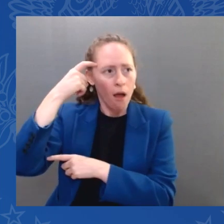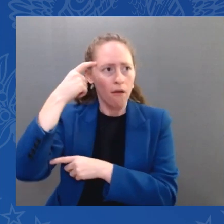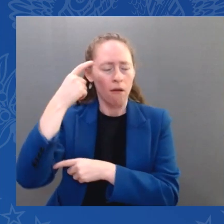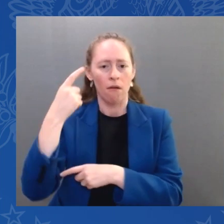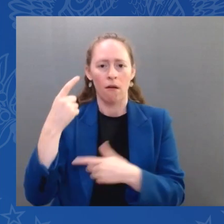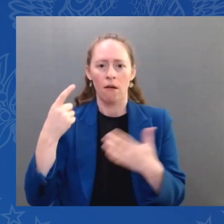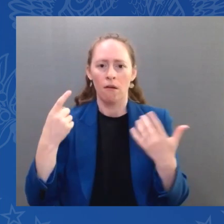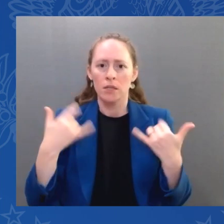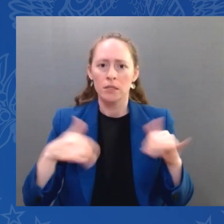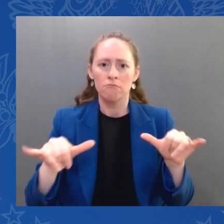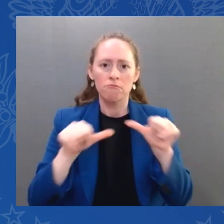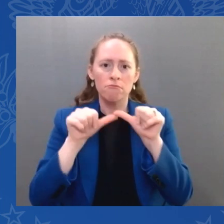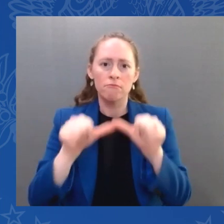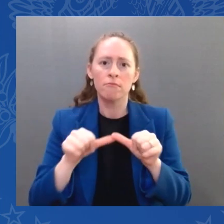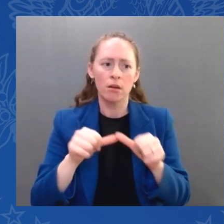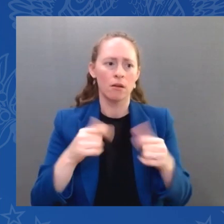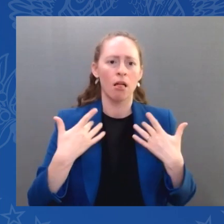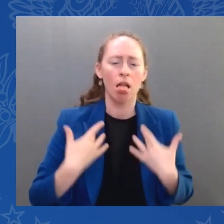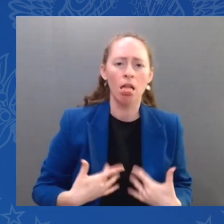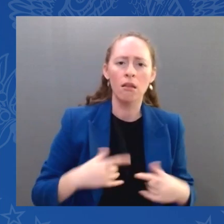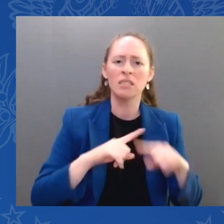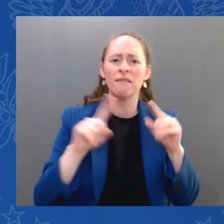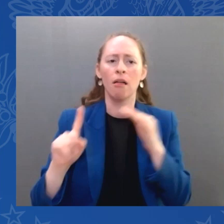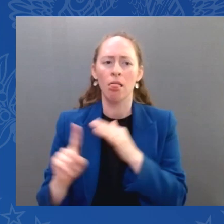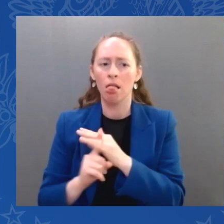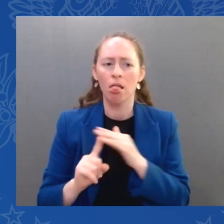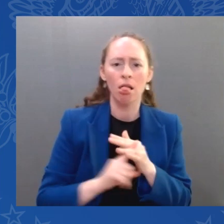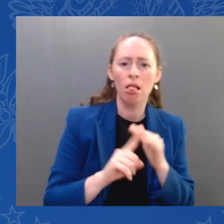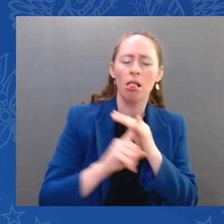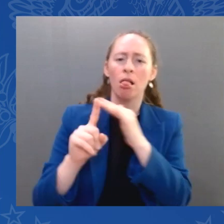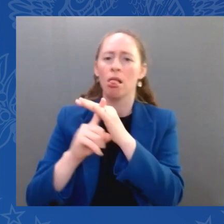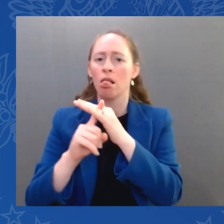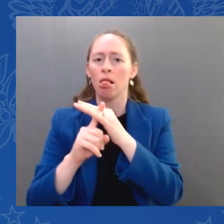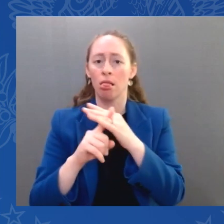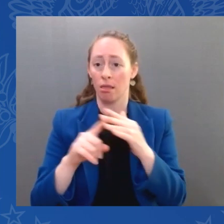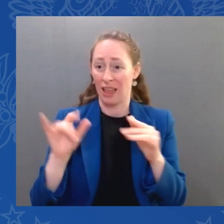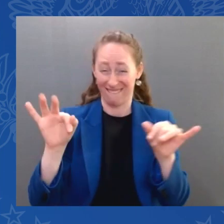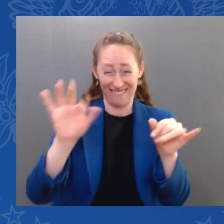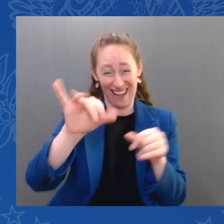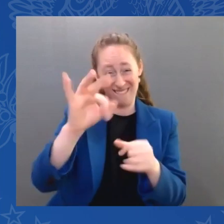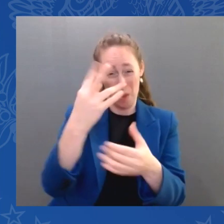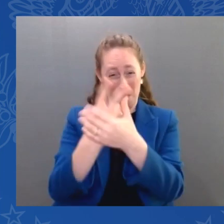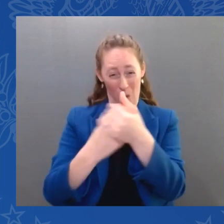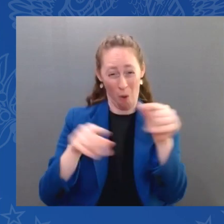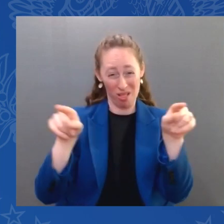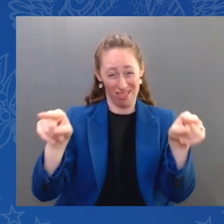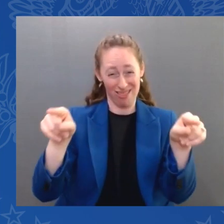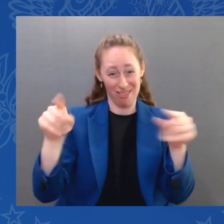You know, this new law requiring -- requires young people under 21 to